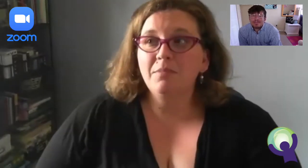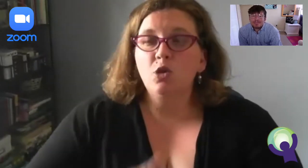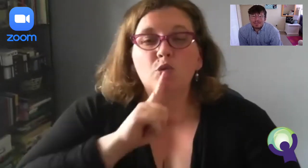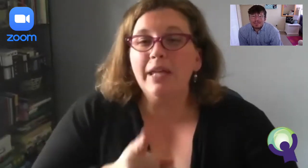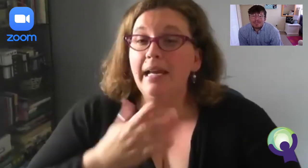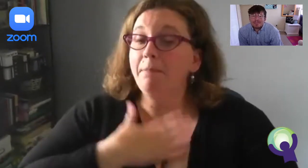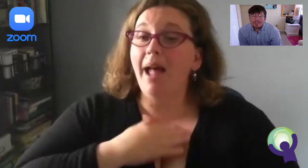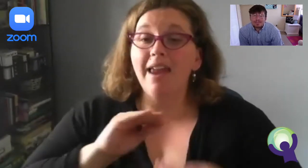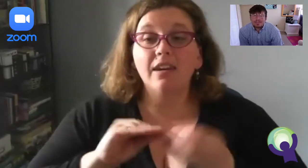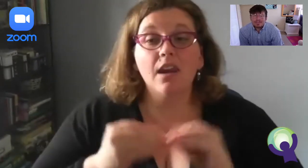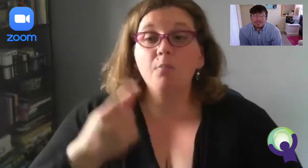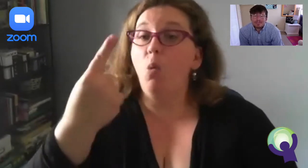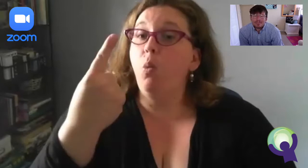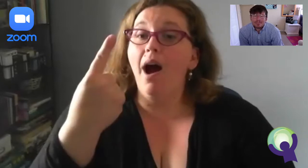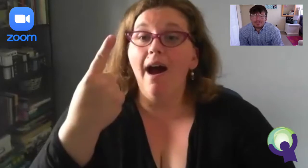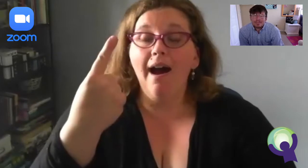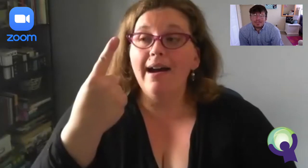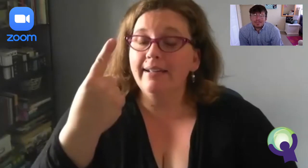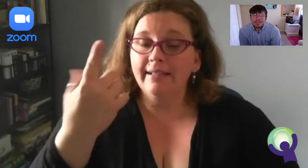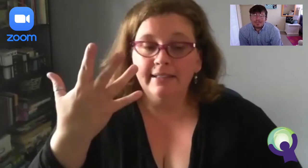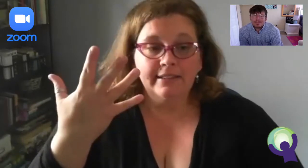advance in my career and become the person I am.